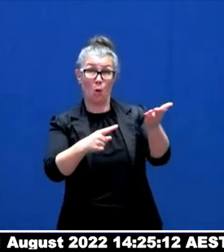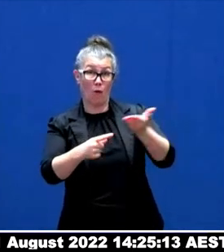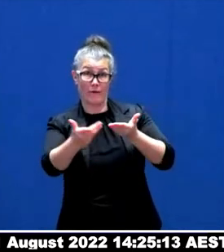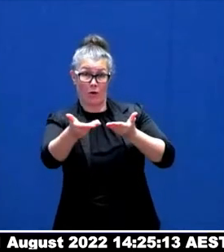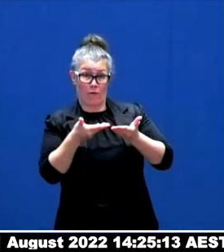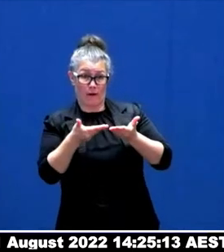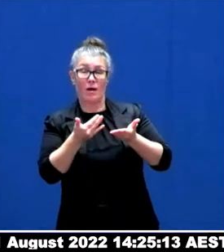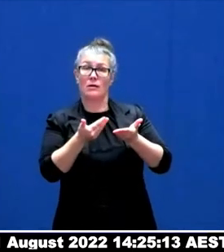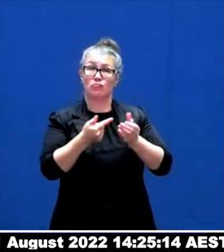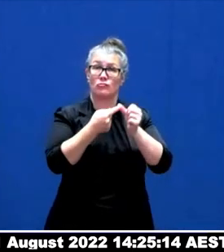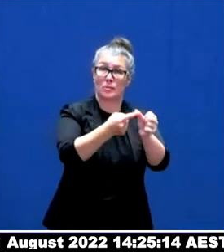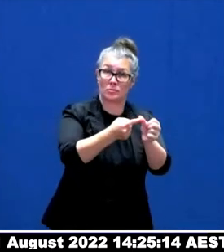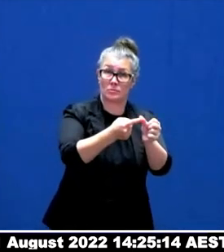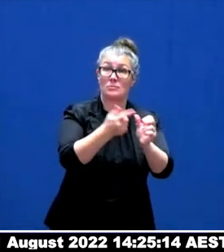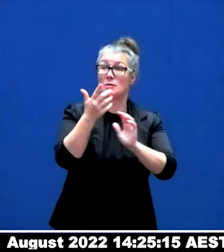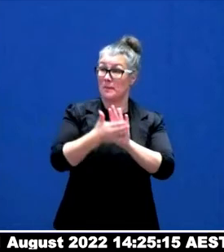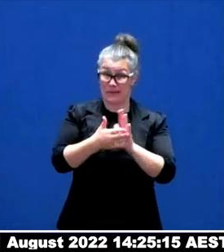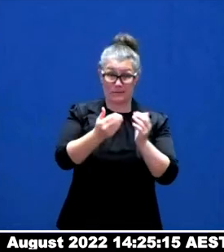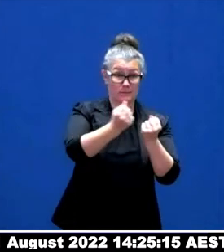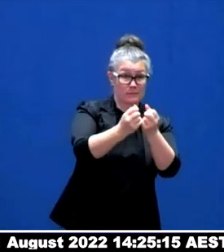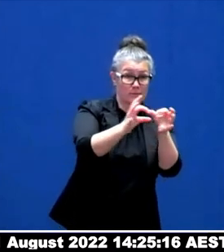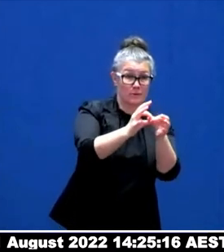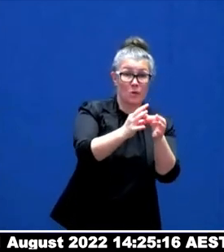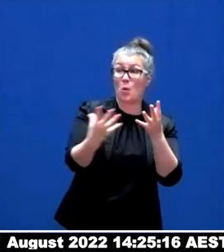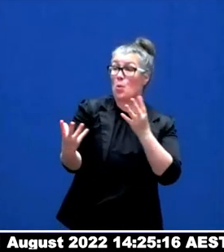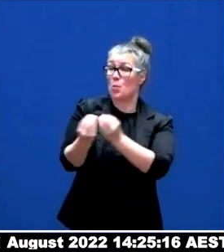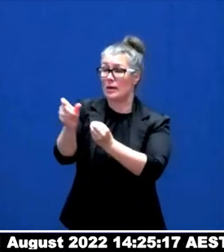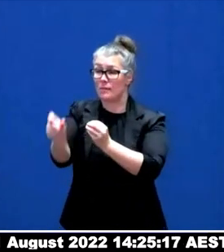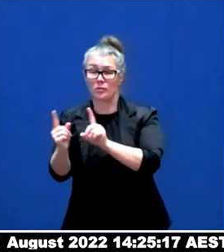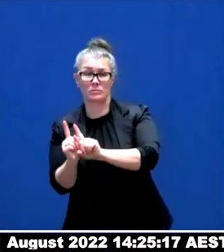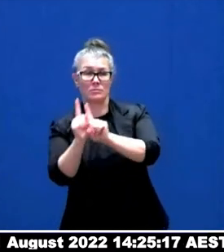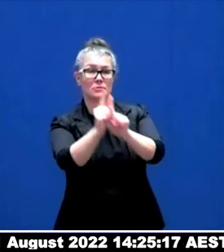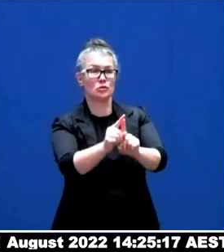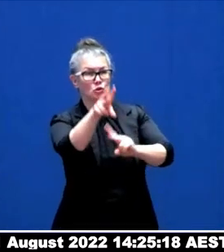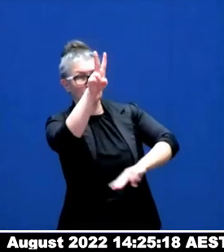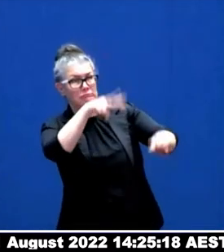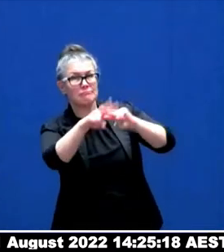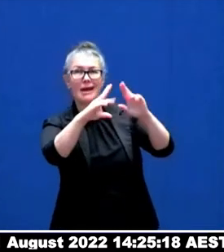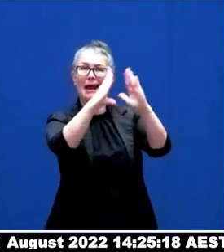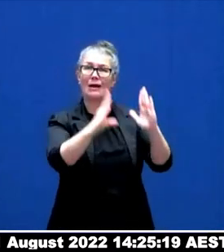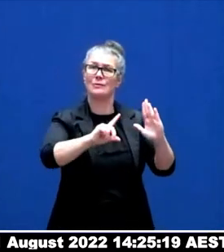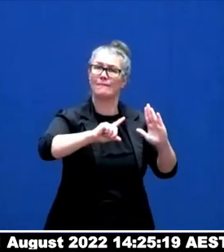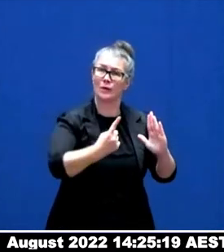And that would include going on the inspection with them? Yes, in some situations, yes. If the participant required it, yes.